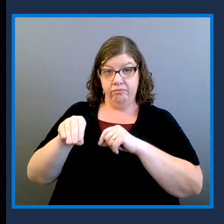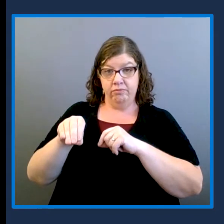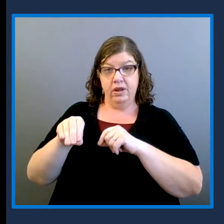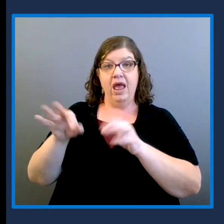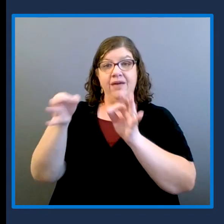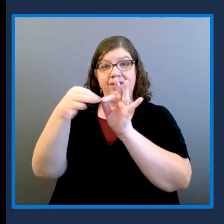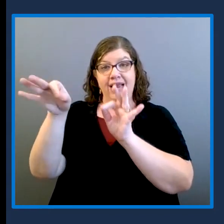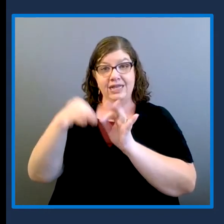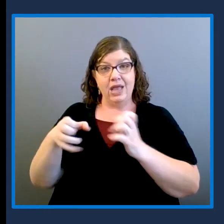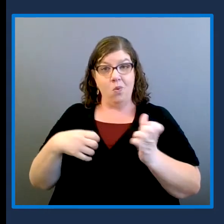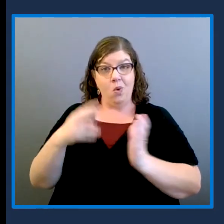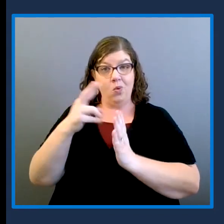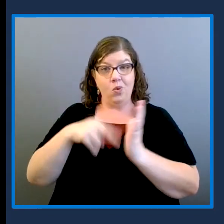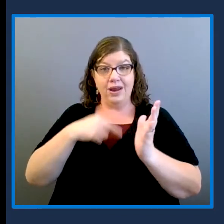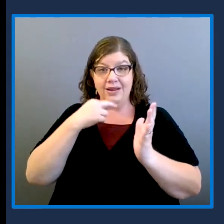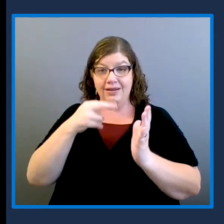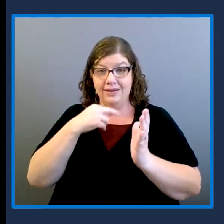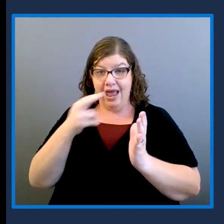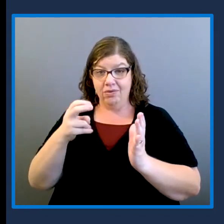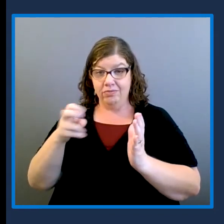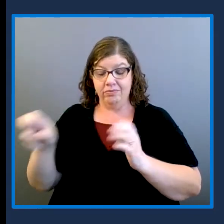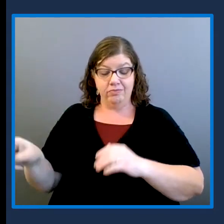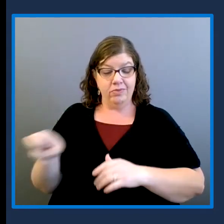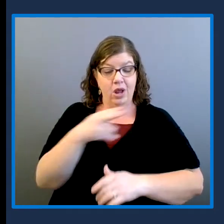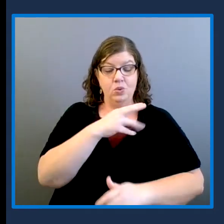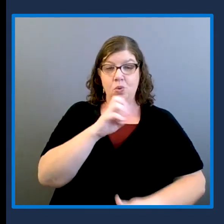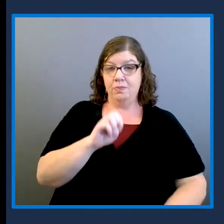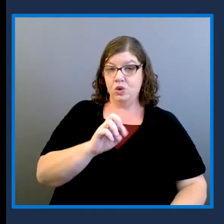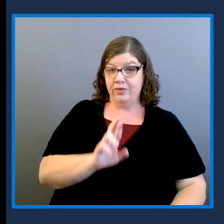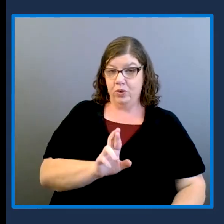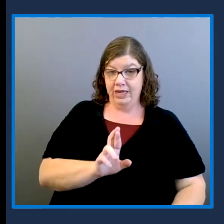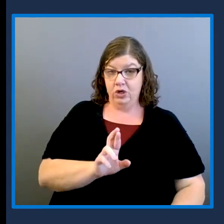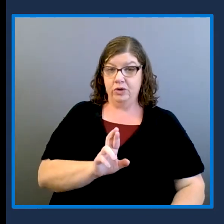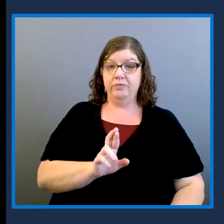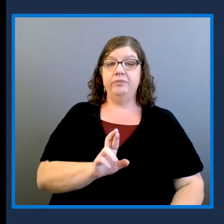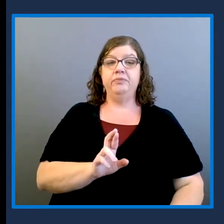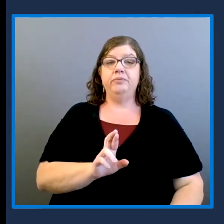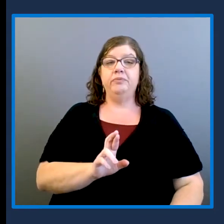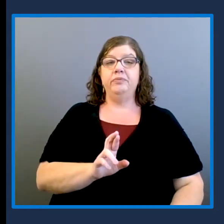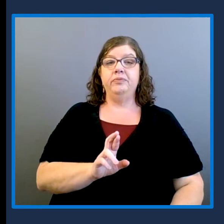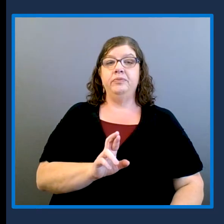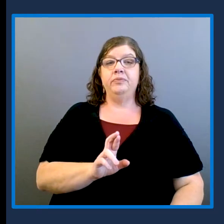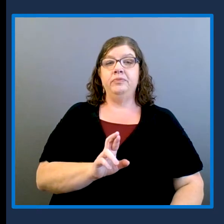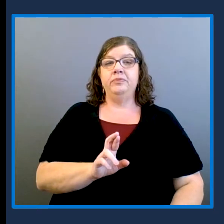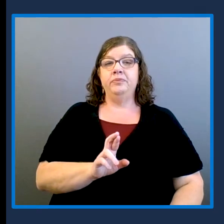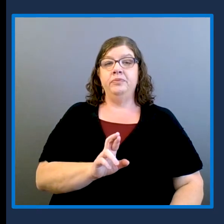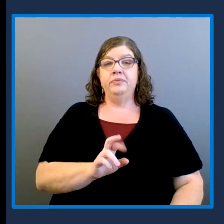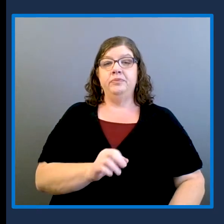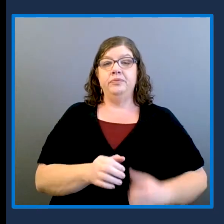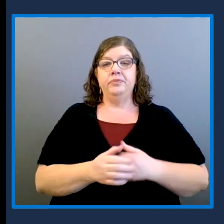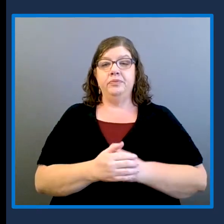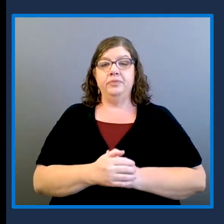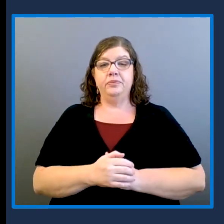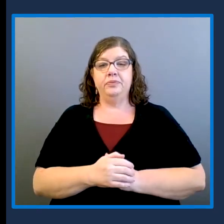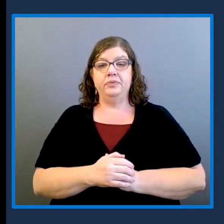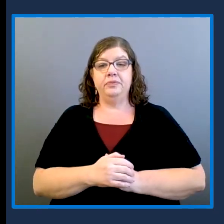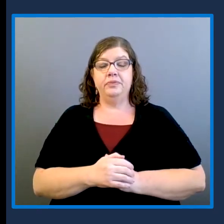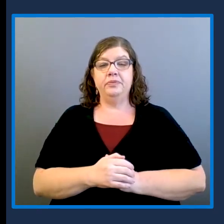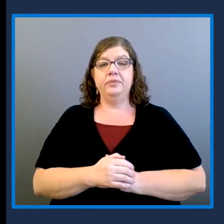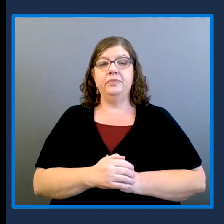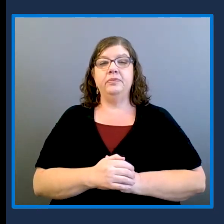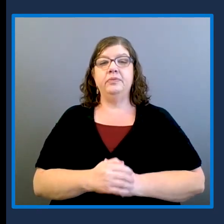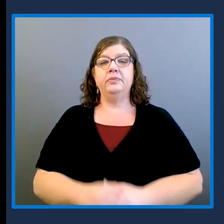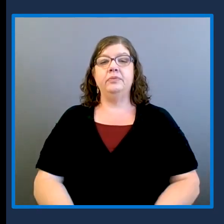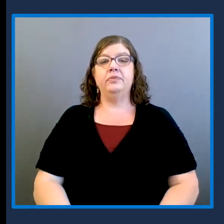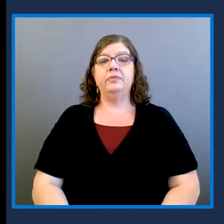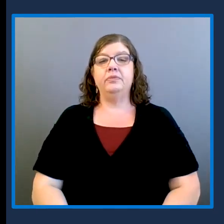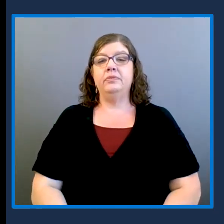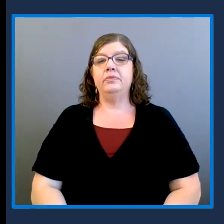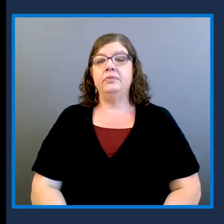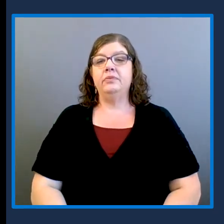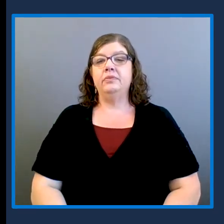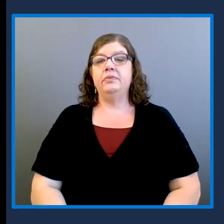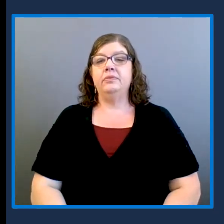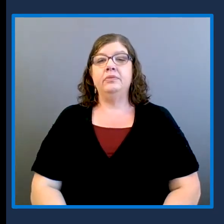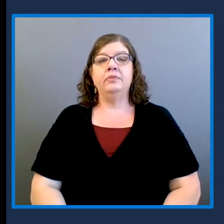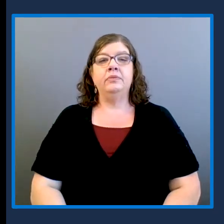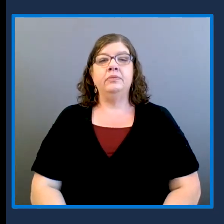text they'd like to have read aloud they go directly to immersive reader